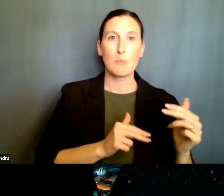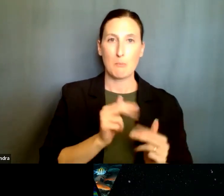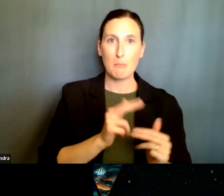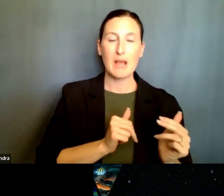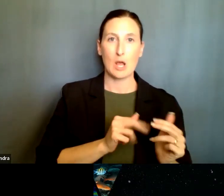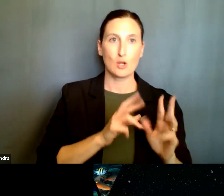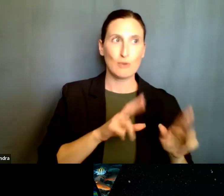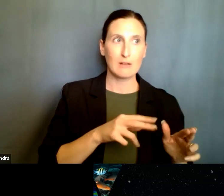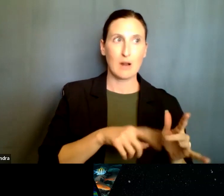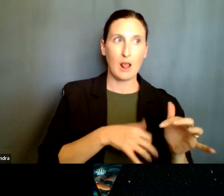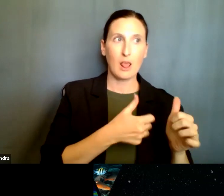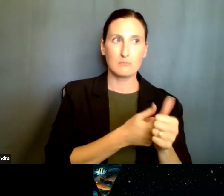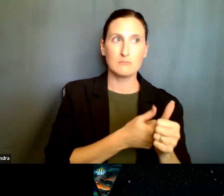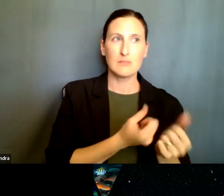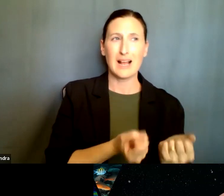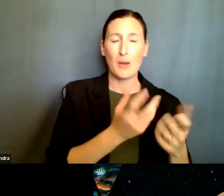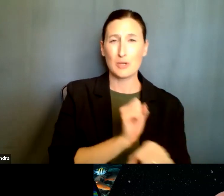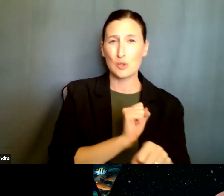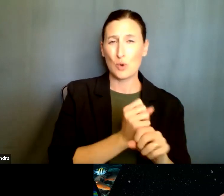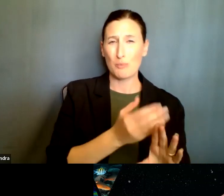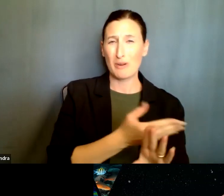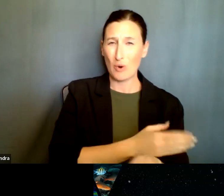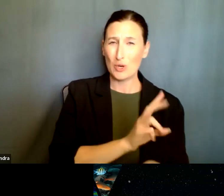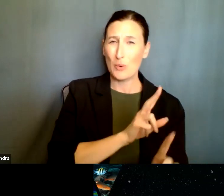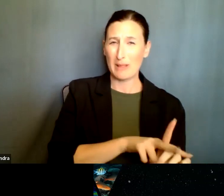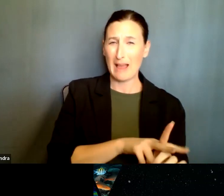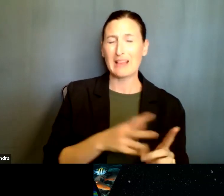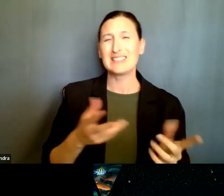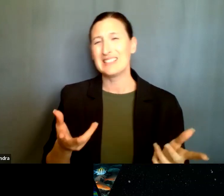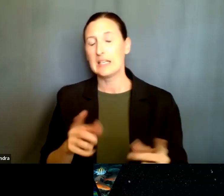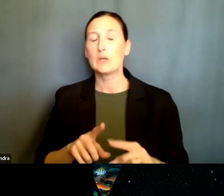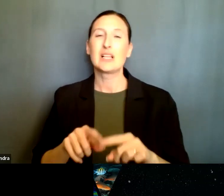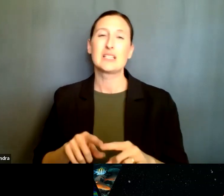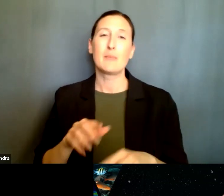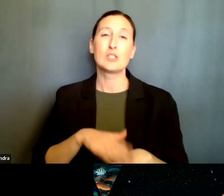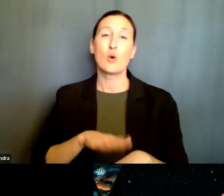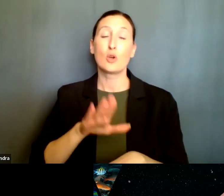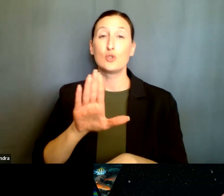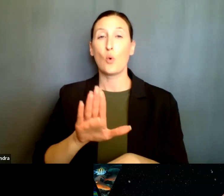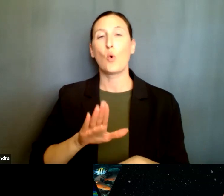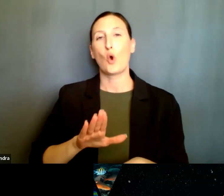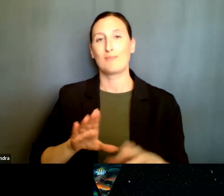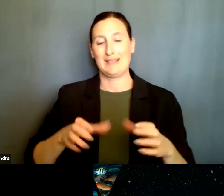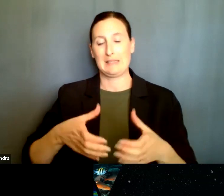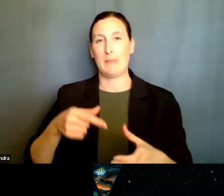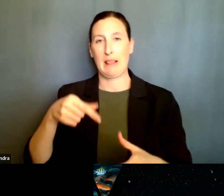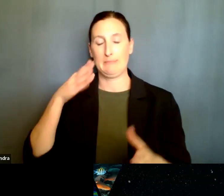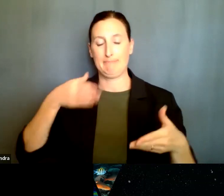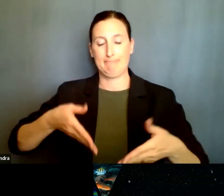how much work do you do before you apply? It really depends on the discipline, I would say that's one thing.